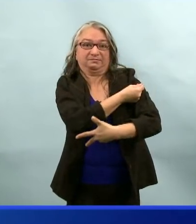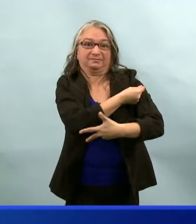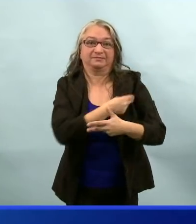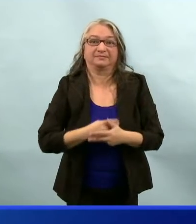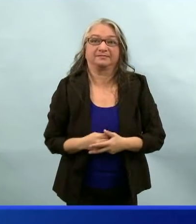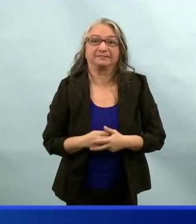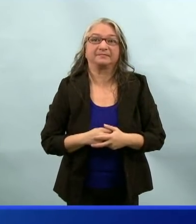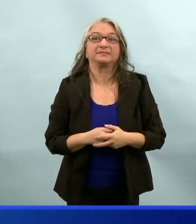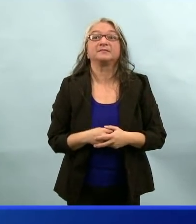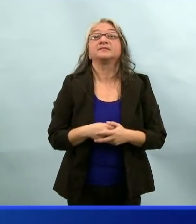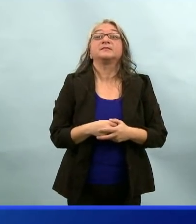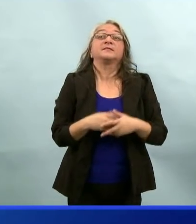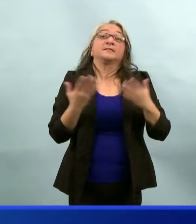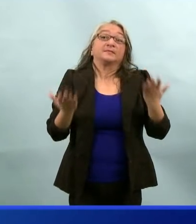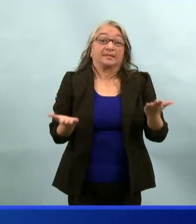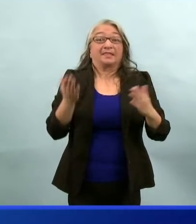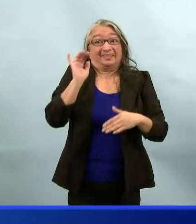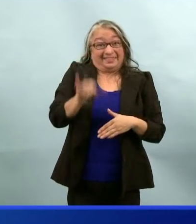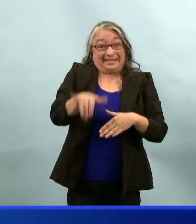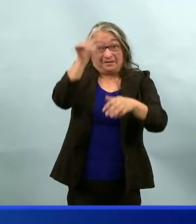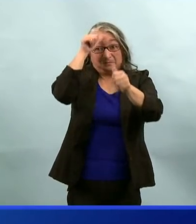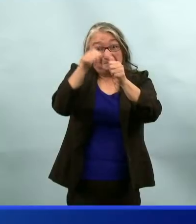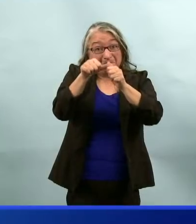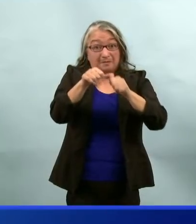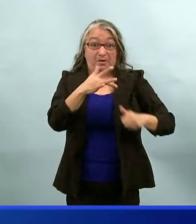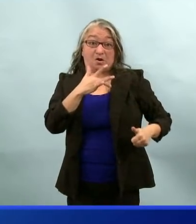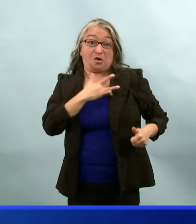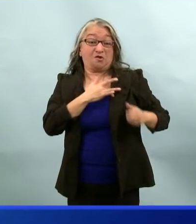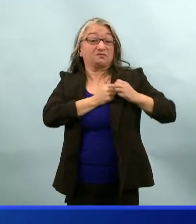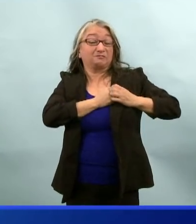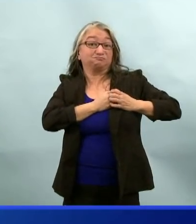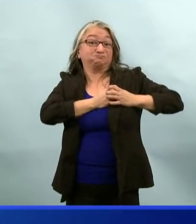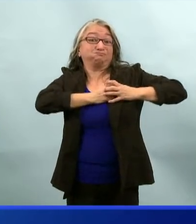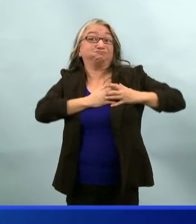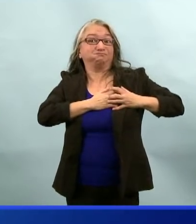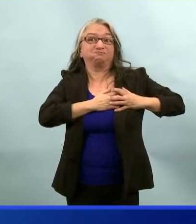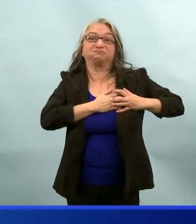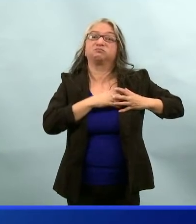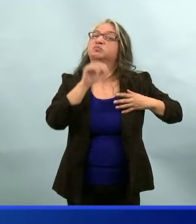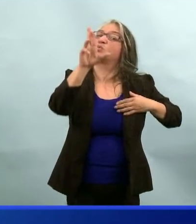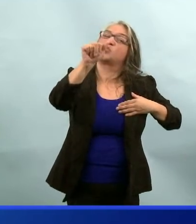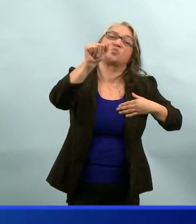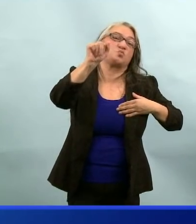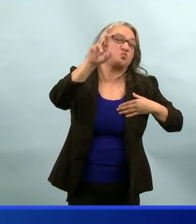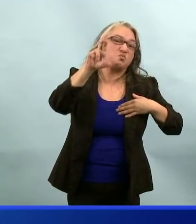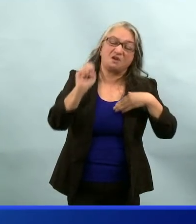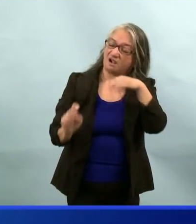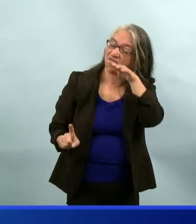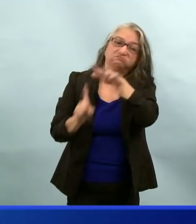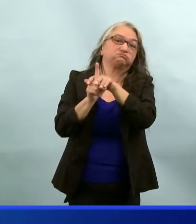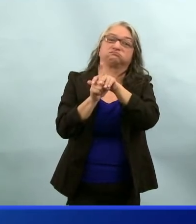and temporary swelling of heart tissues appears to be even lower with pfizer than it is with moderna